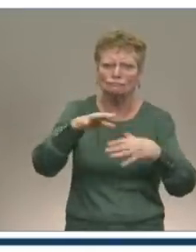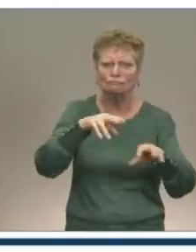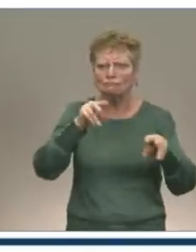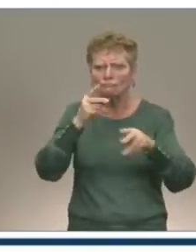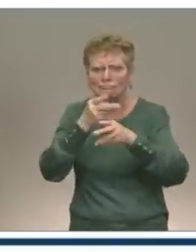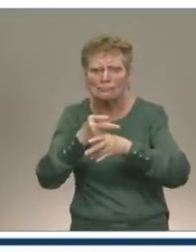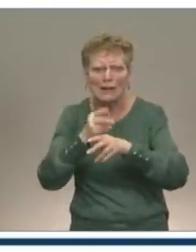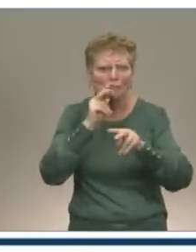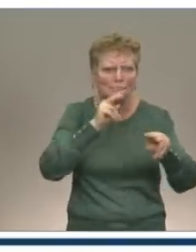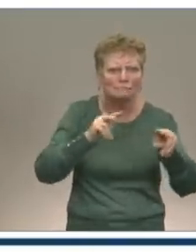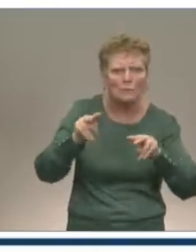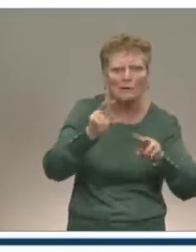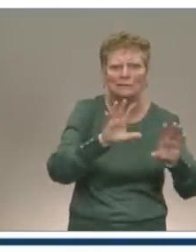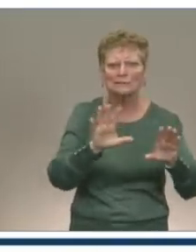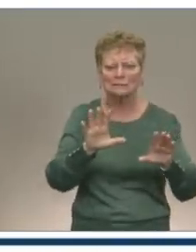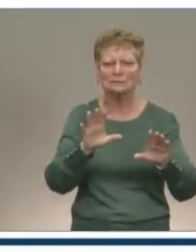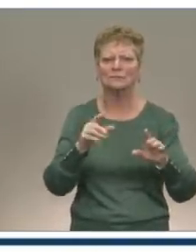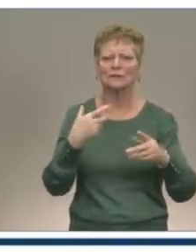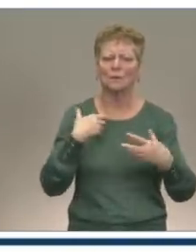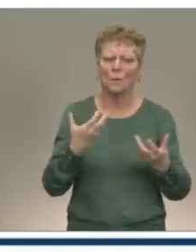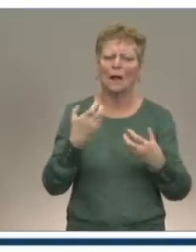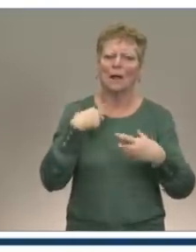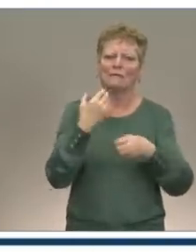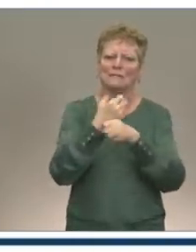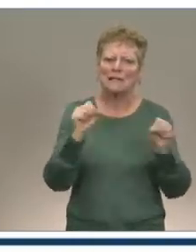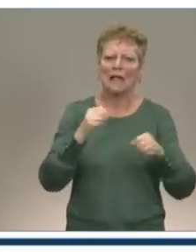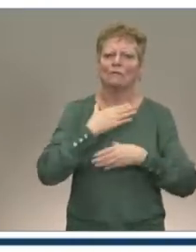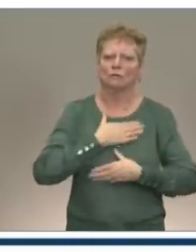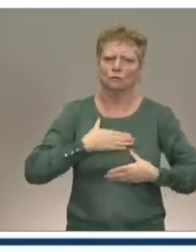let's all let's all have a safe and enjoyable holiday season